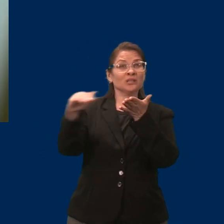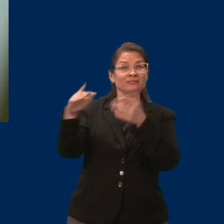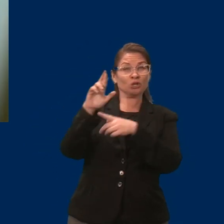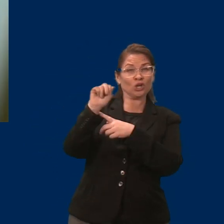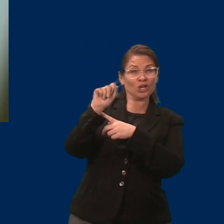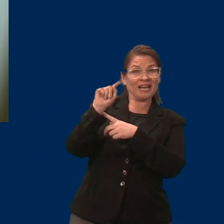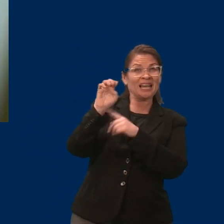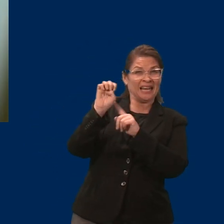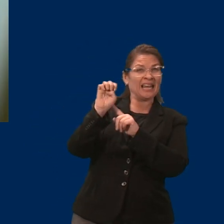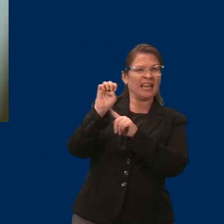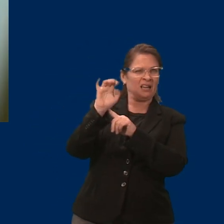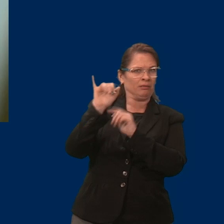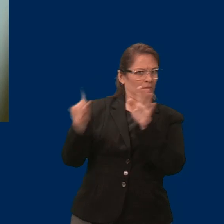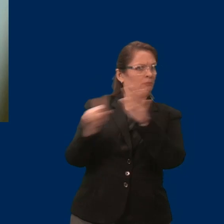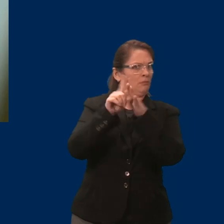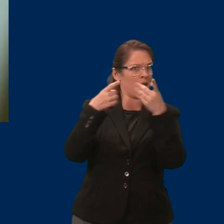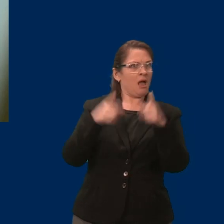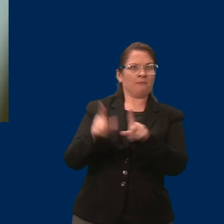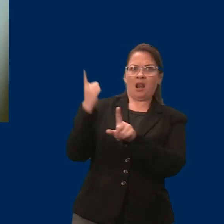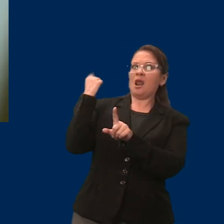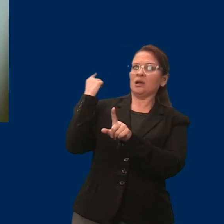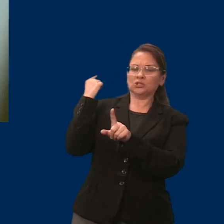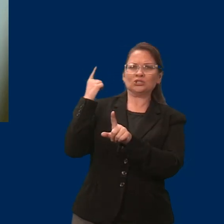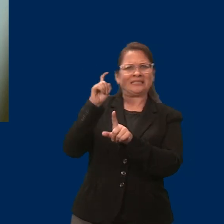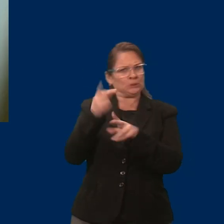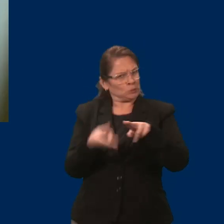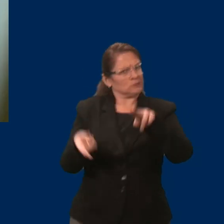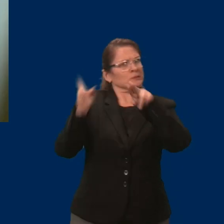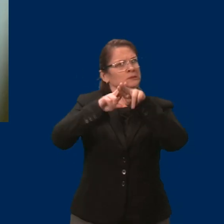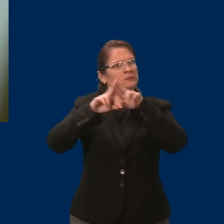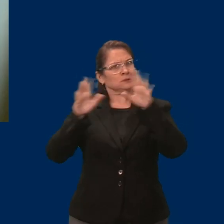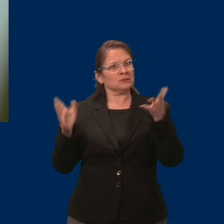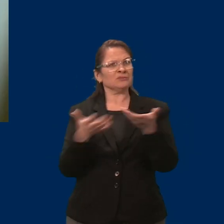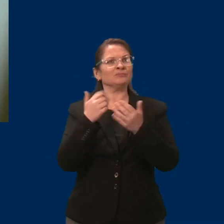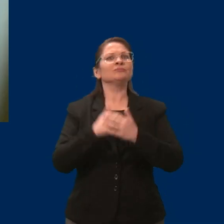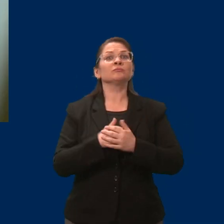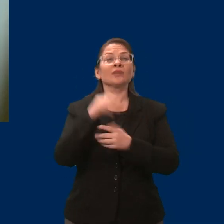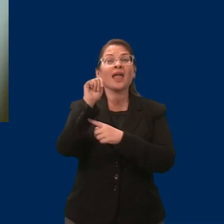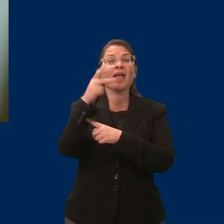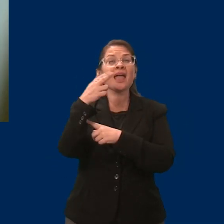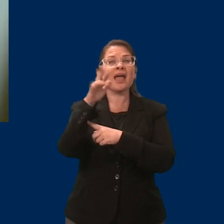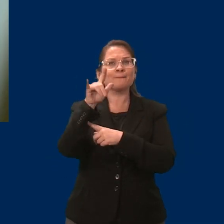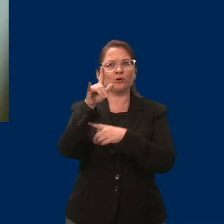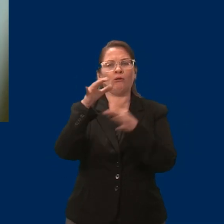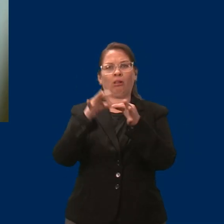We need to move that up to April 1. And as you know, this timing shift